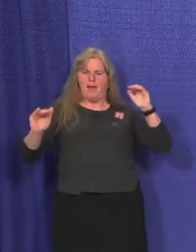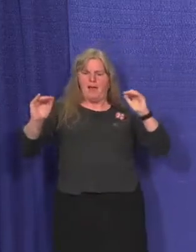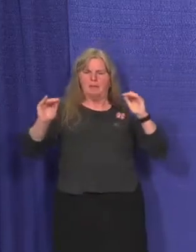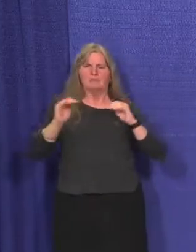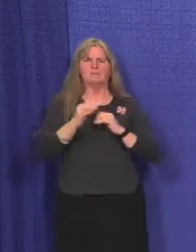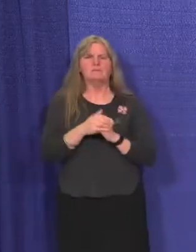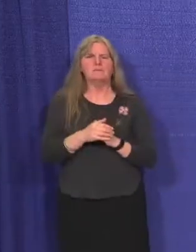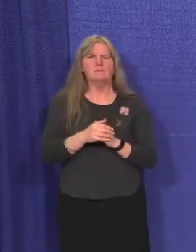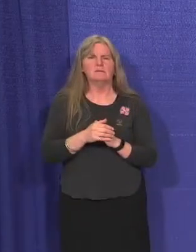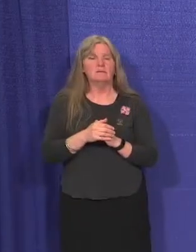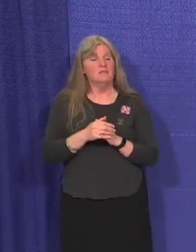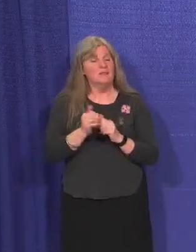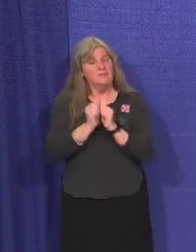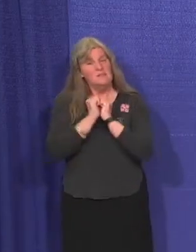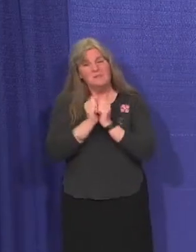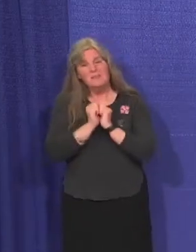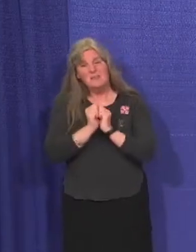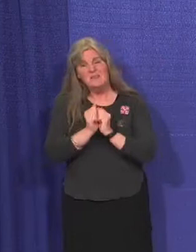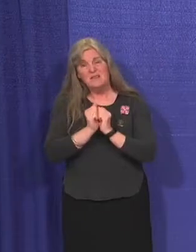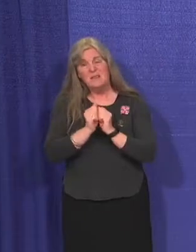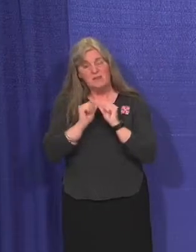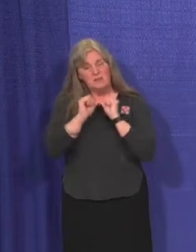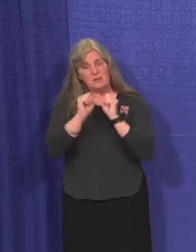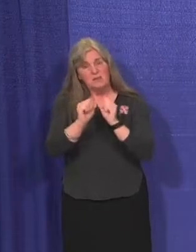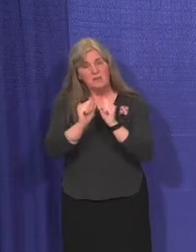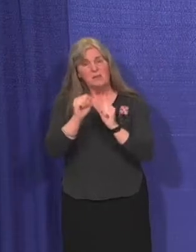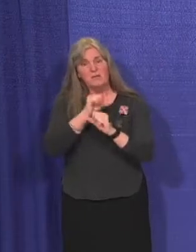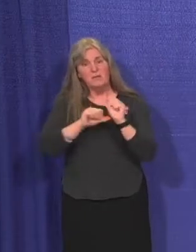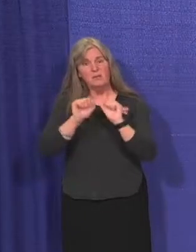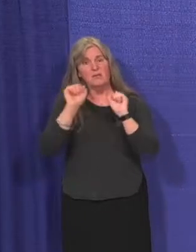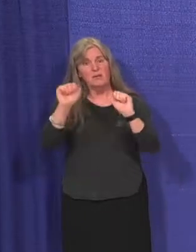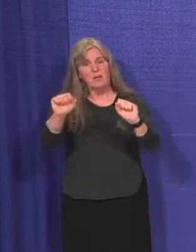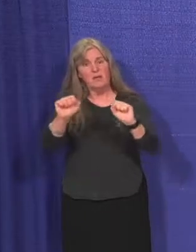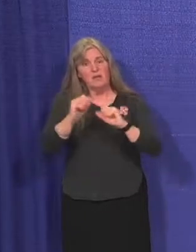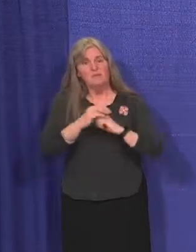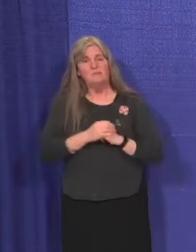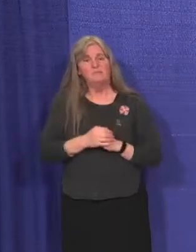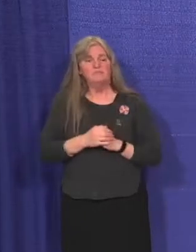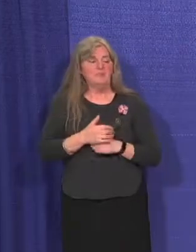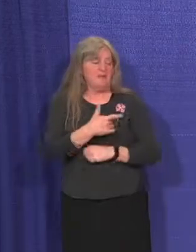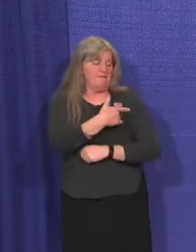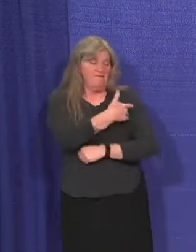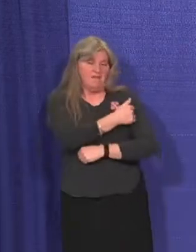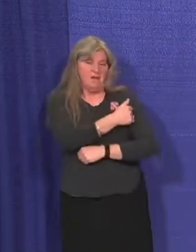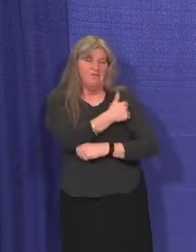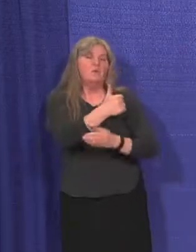has also worked and we are continuing to do our part to respond with science evidence